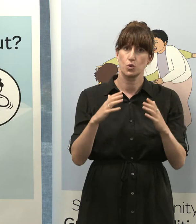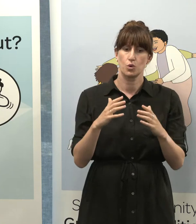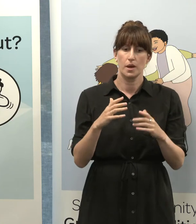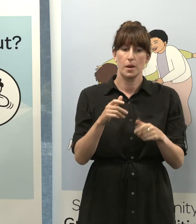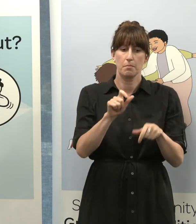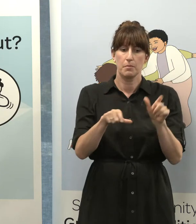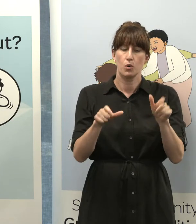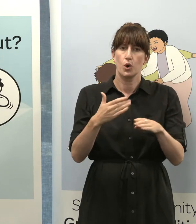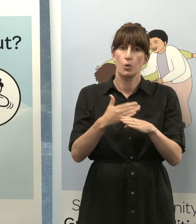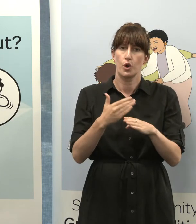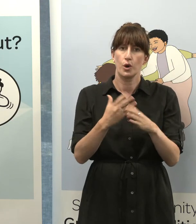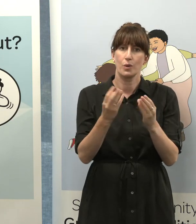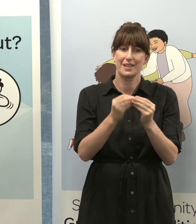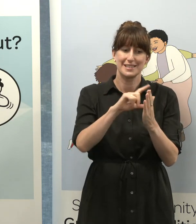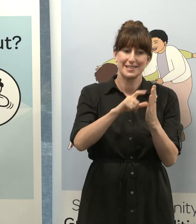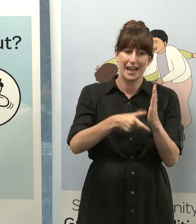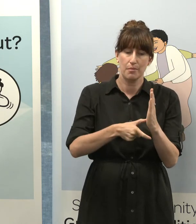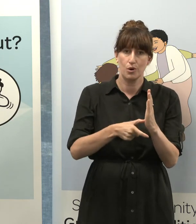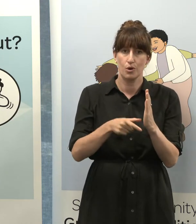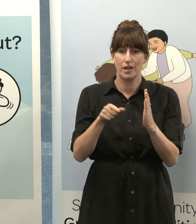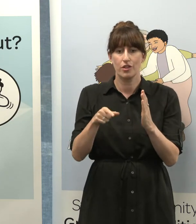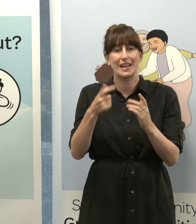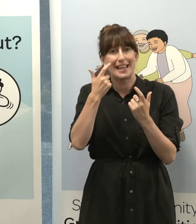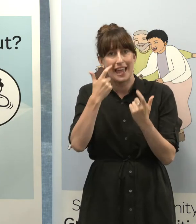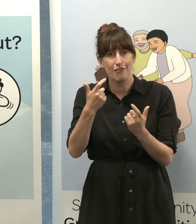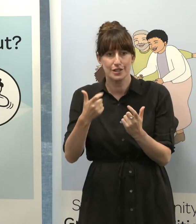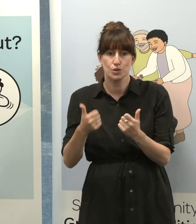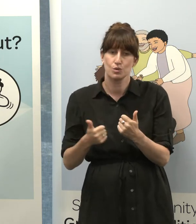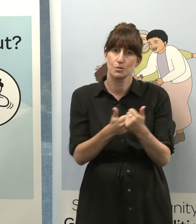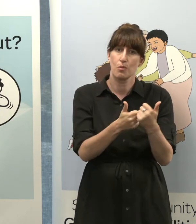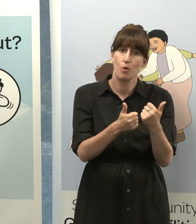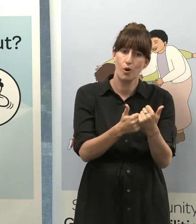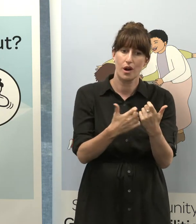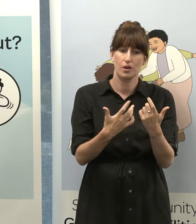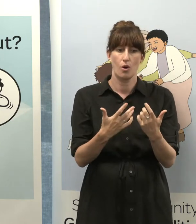workload that Sam outlined. Especially I would like to shout out today to the extra